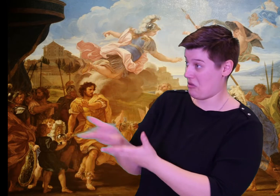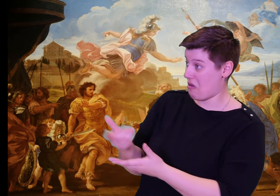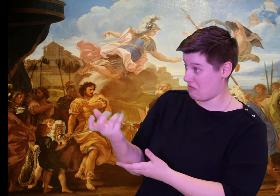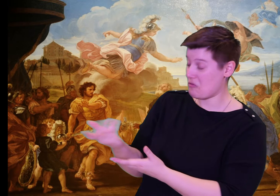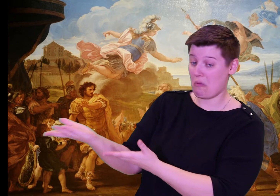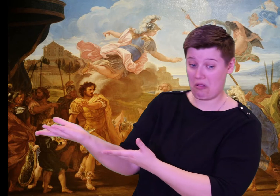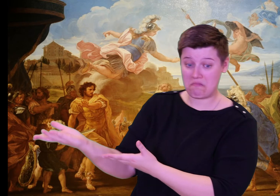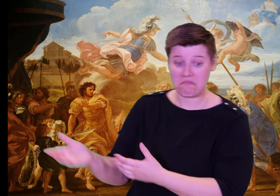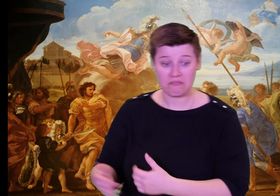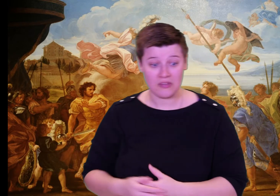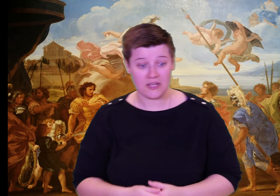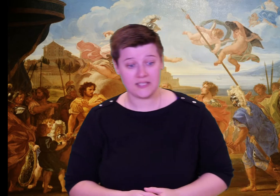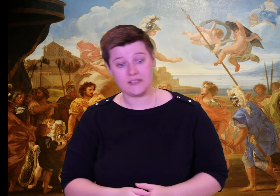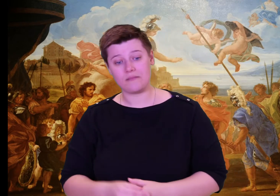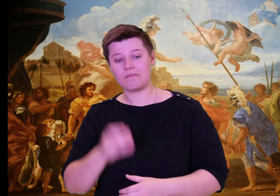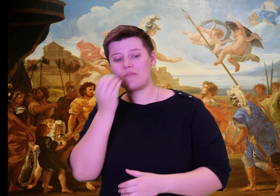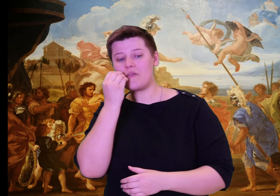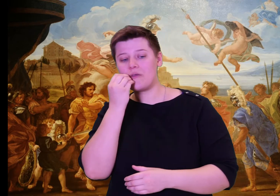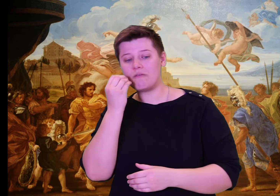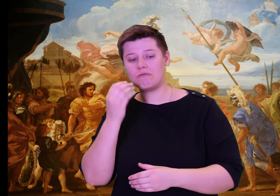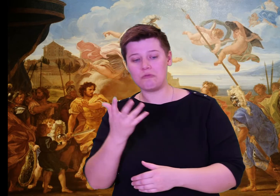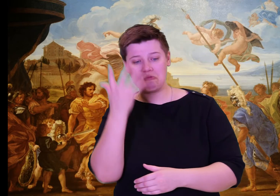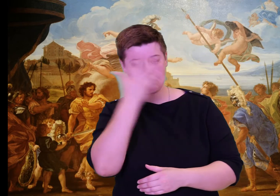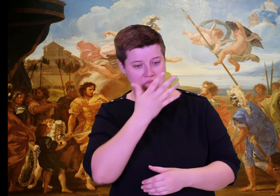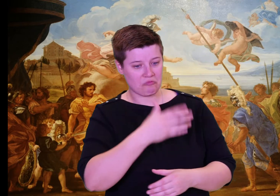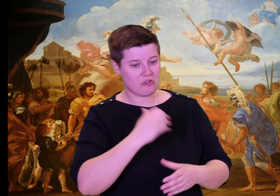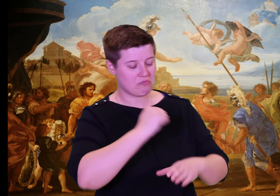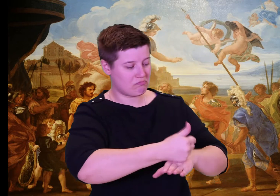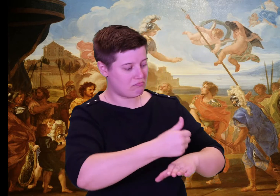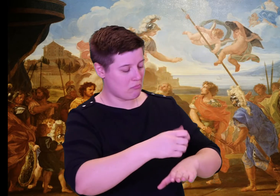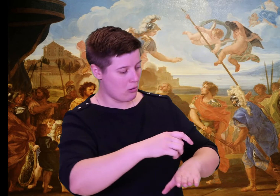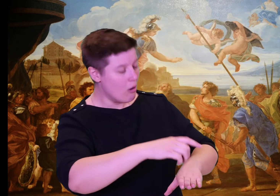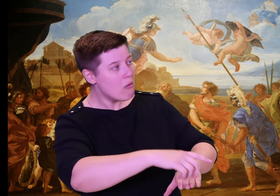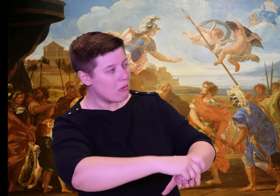special meal, and offered it to them.